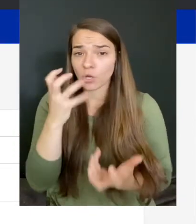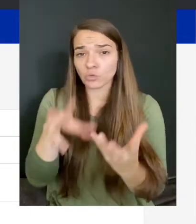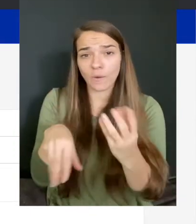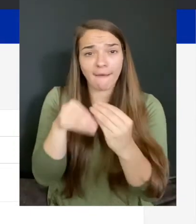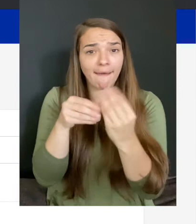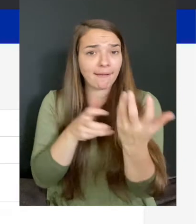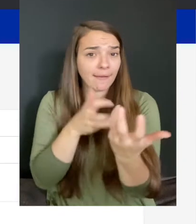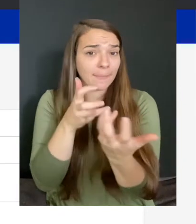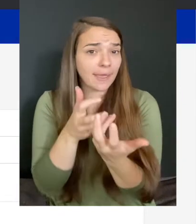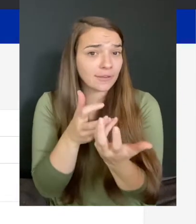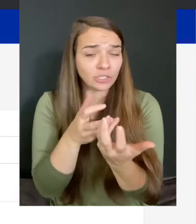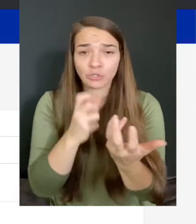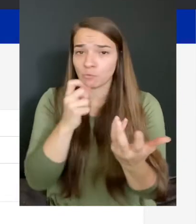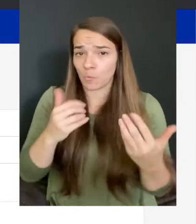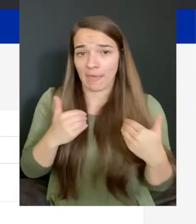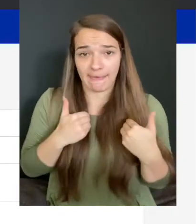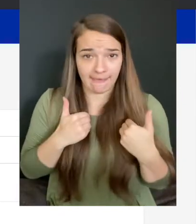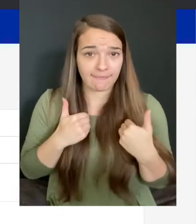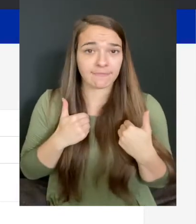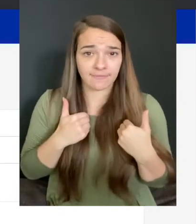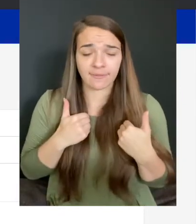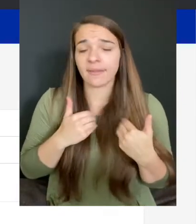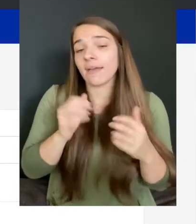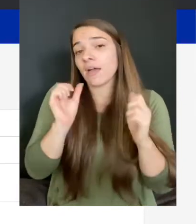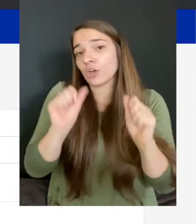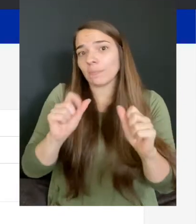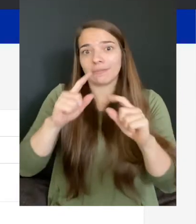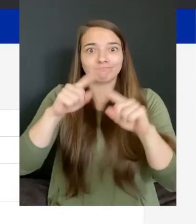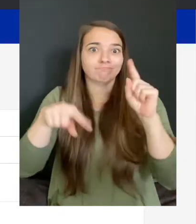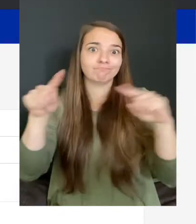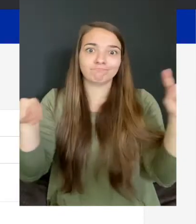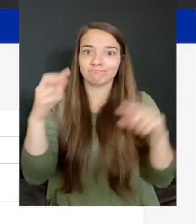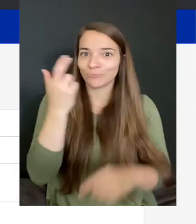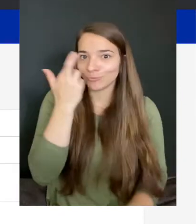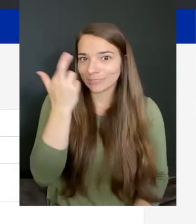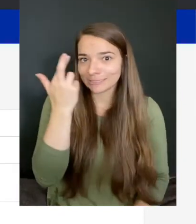that you don't already have, okay, and this could be for various reasons, it’s not always